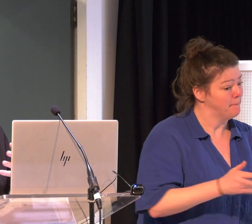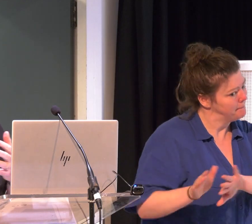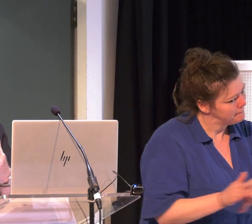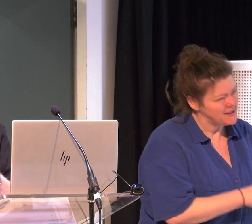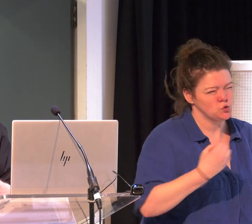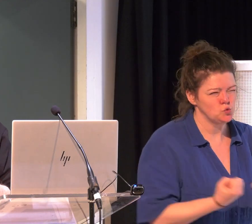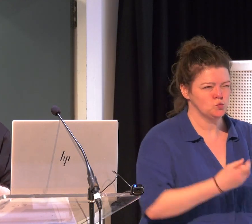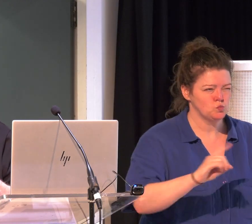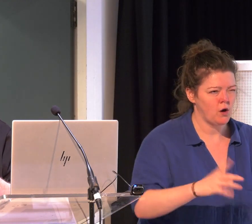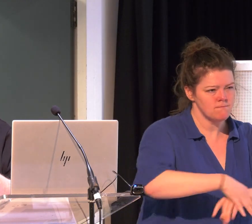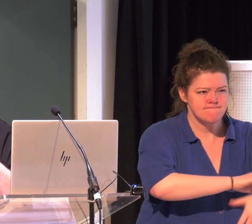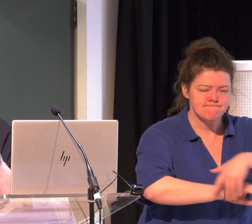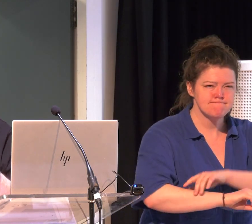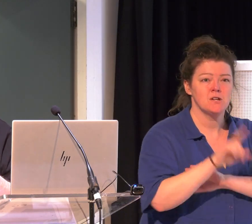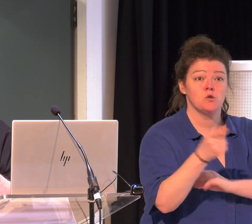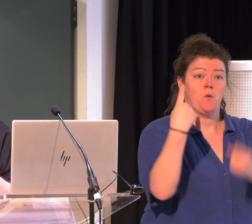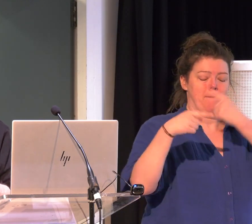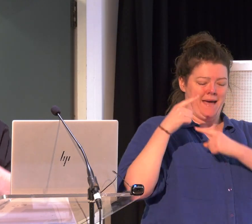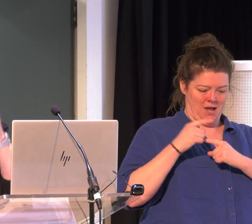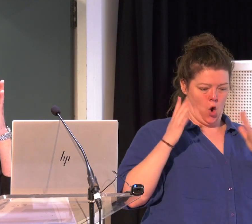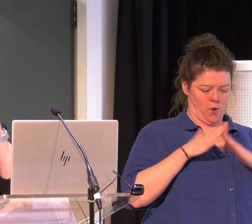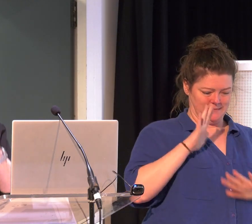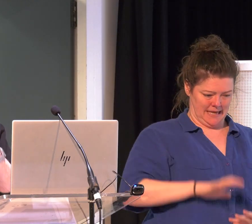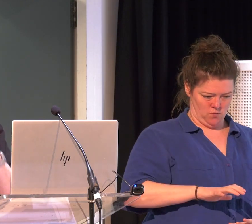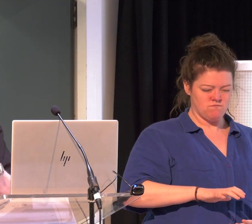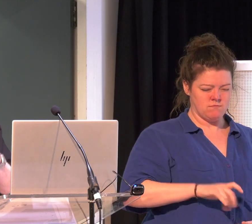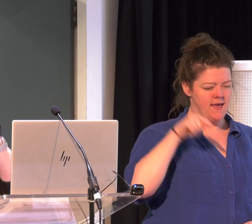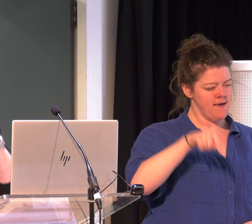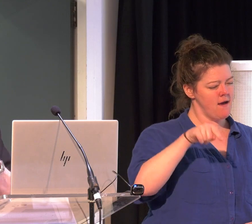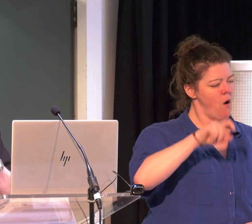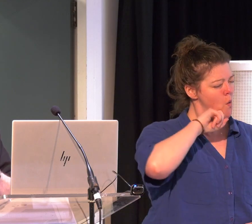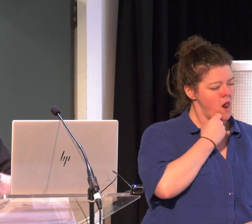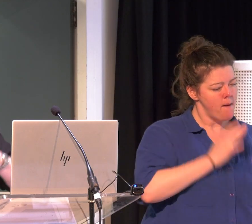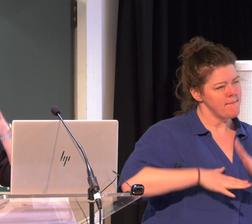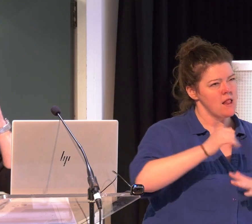And so he returned, if you like, to his hometown. He said, I'm going to build an arts centre